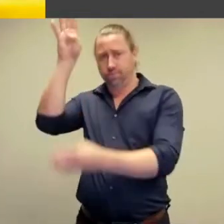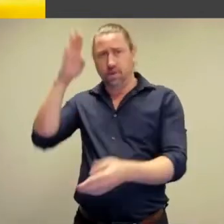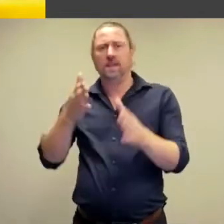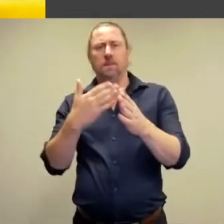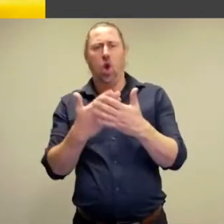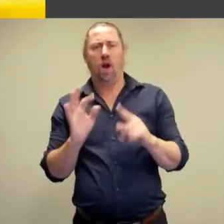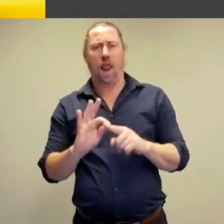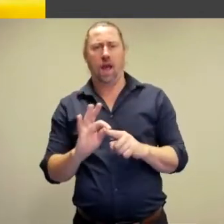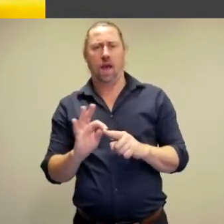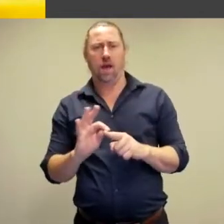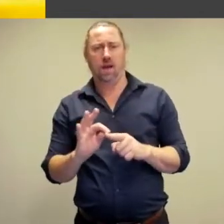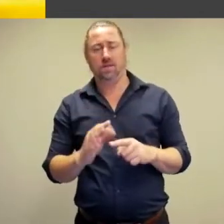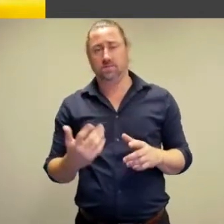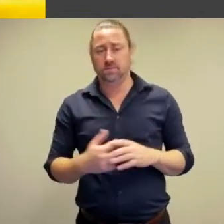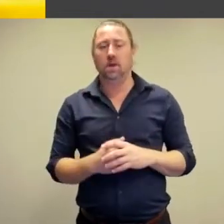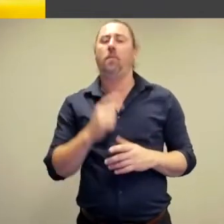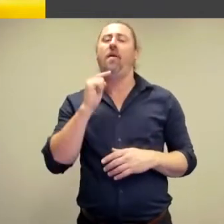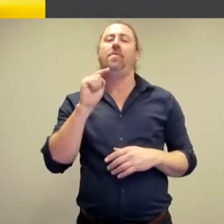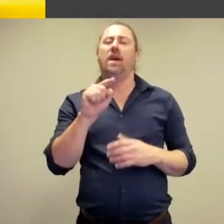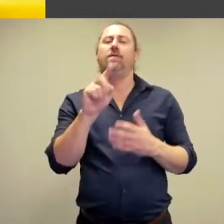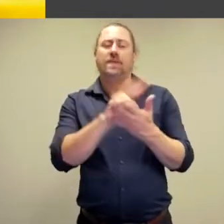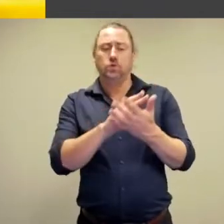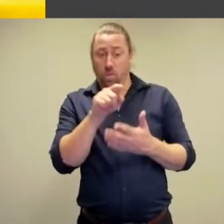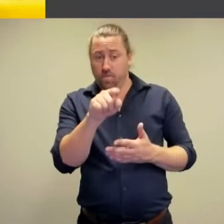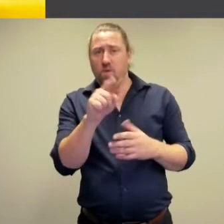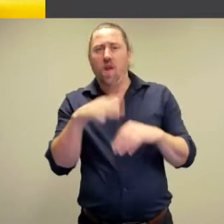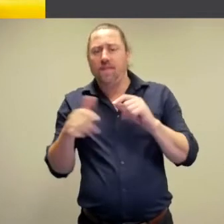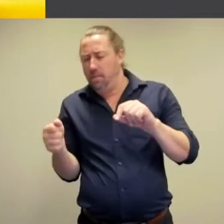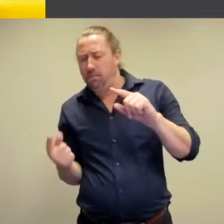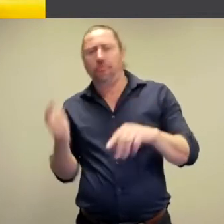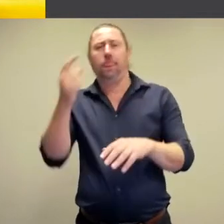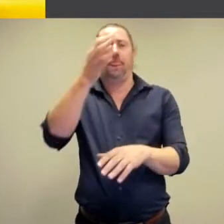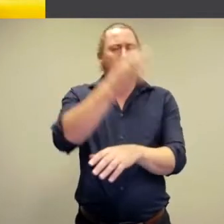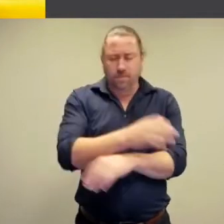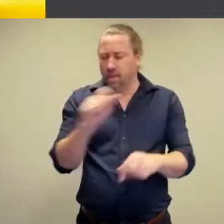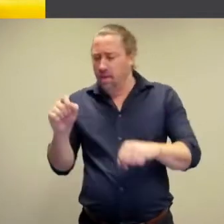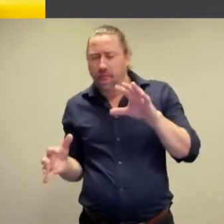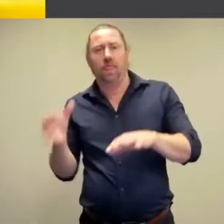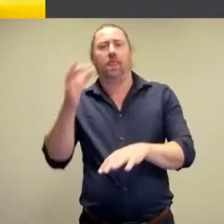But as this video continues,